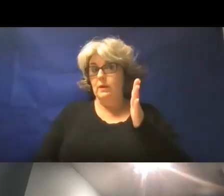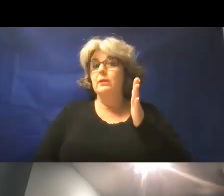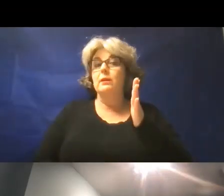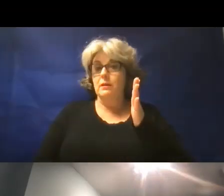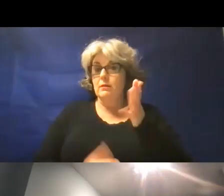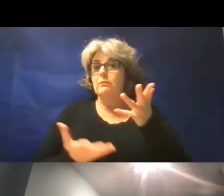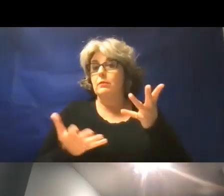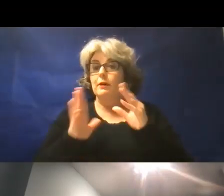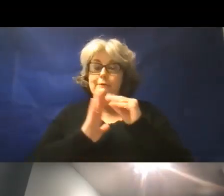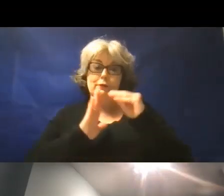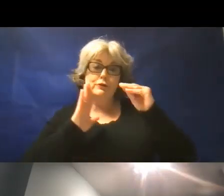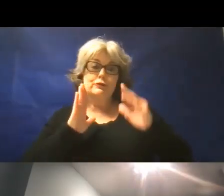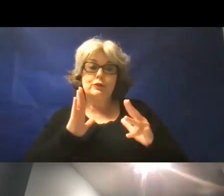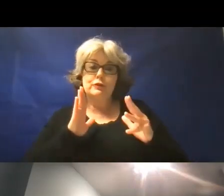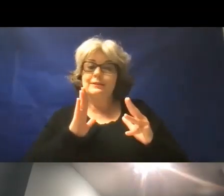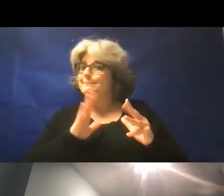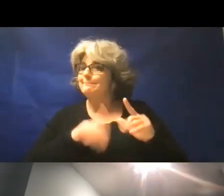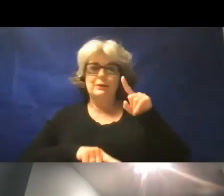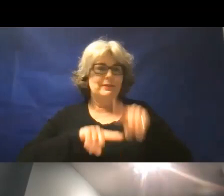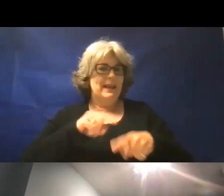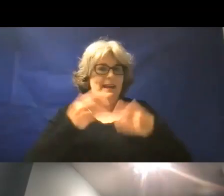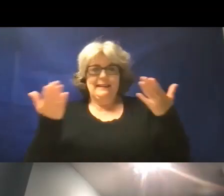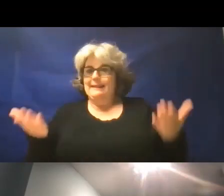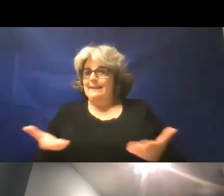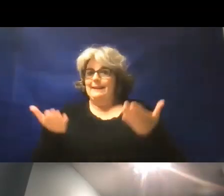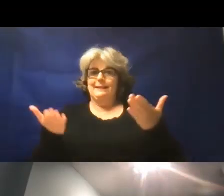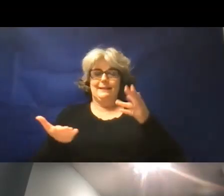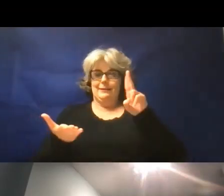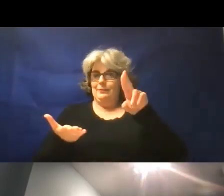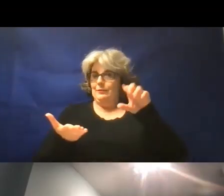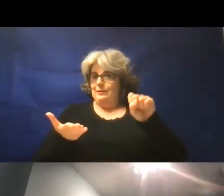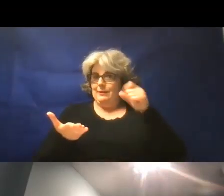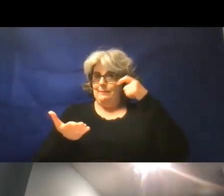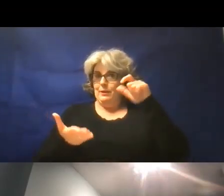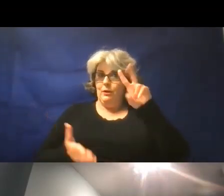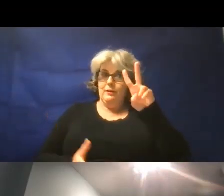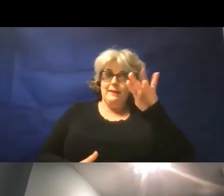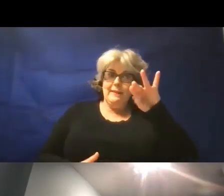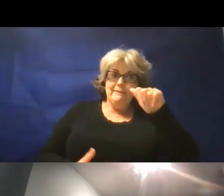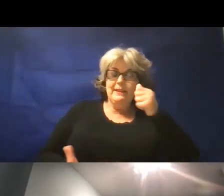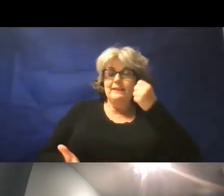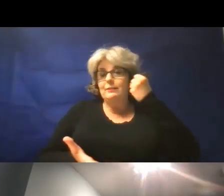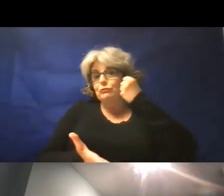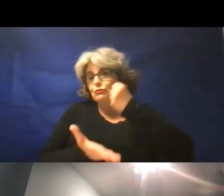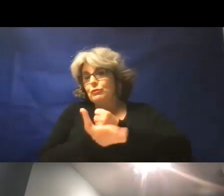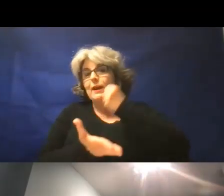students who cannot get here due to visa and travel and other restrictions and again Adria